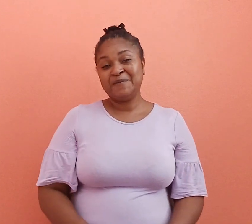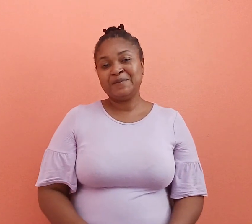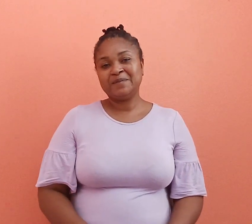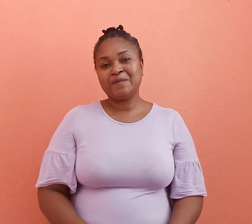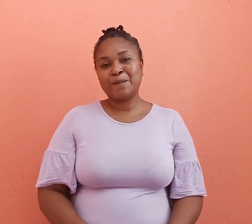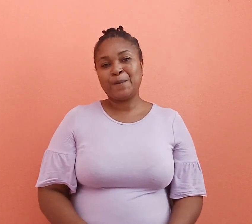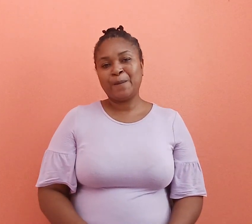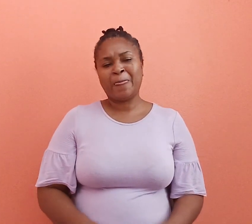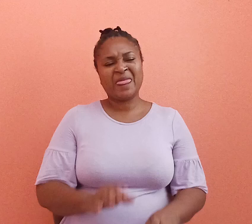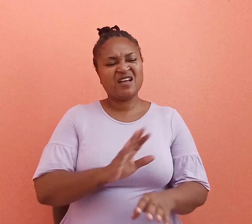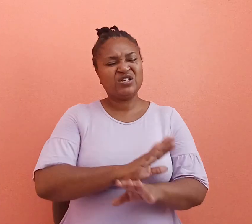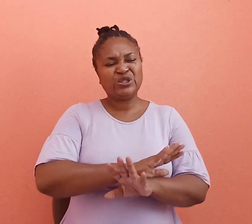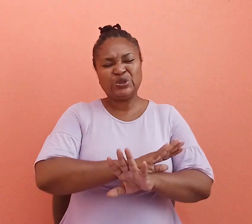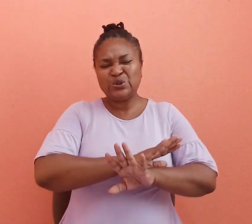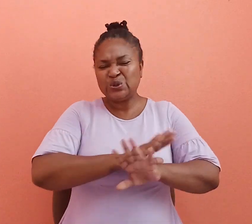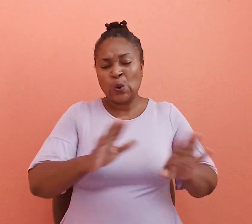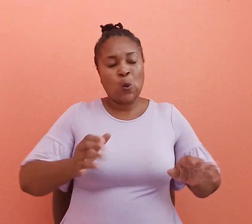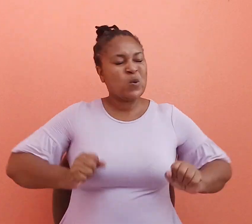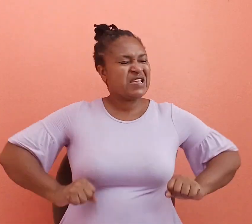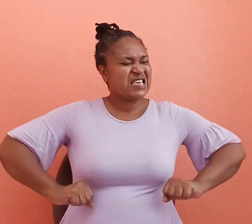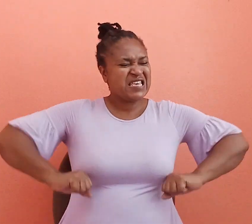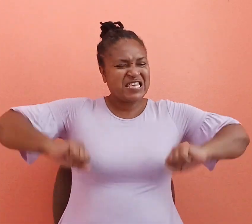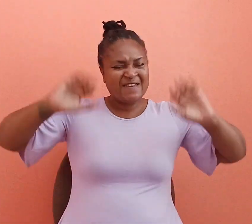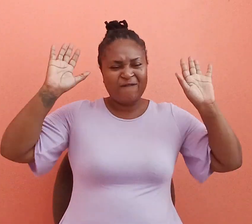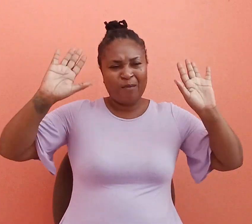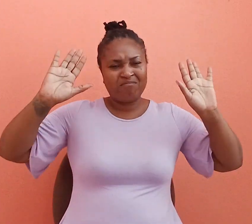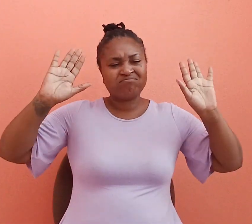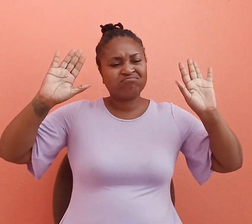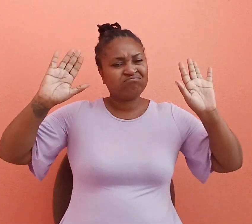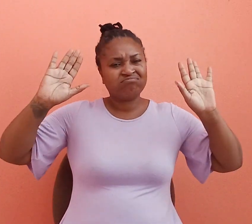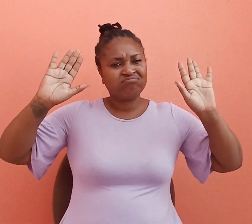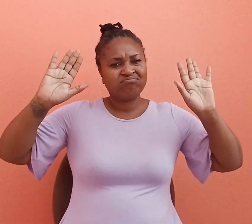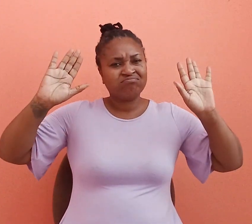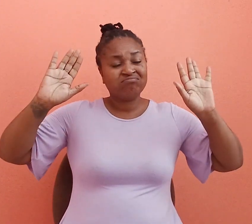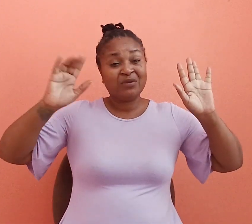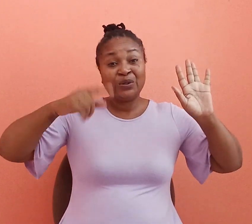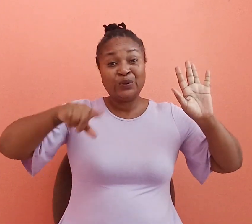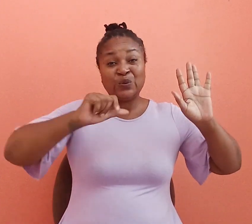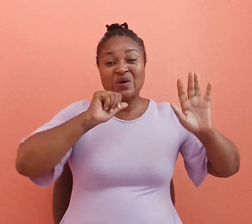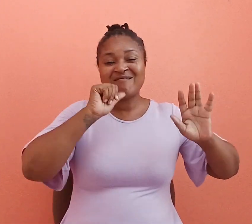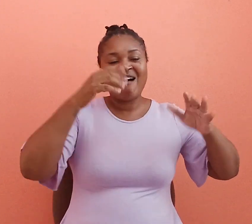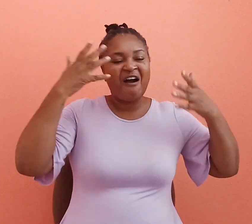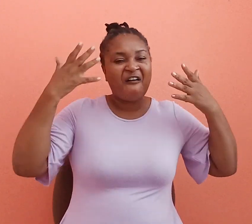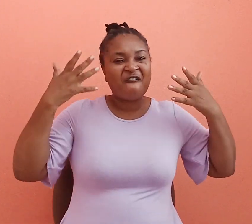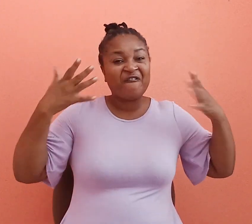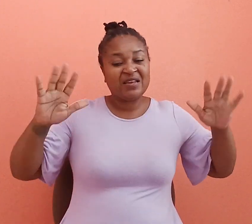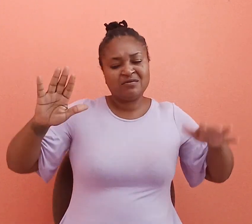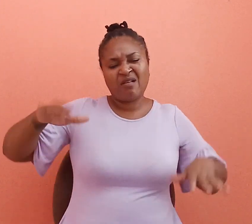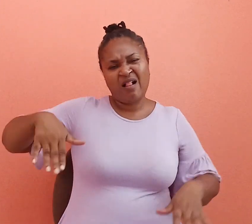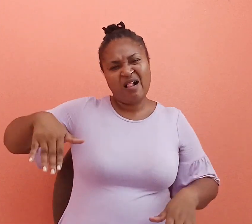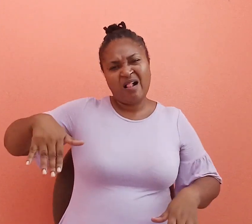Don't give up. You're not finished yet.